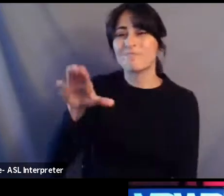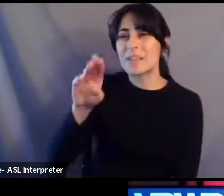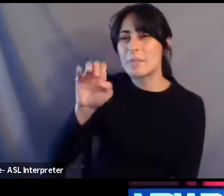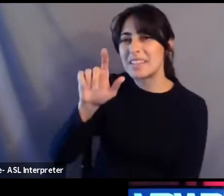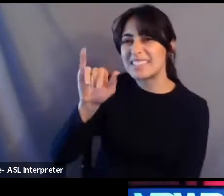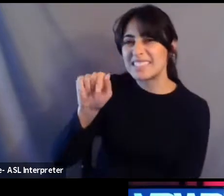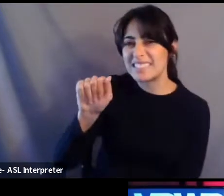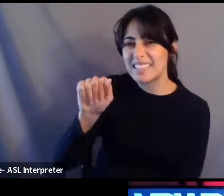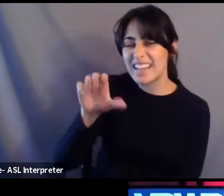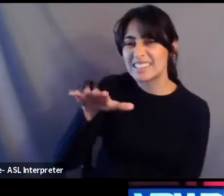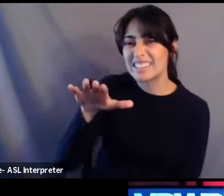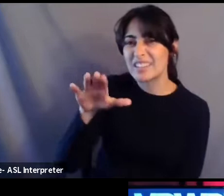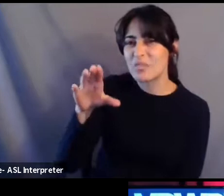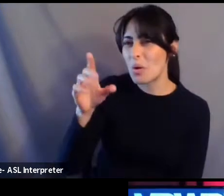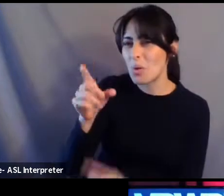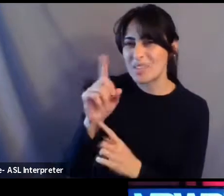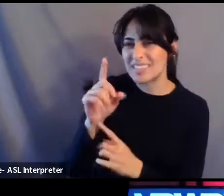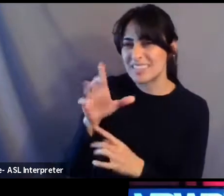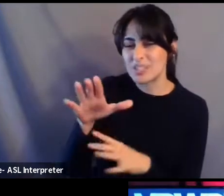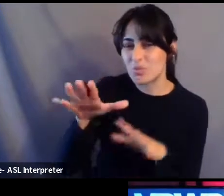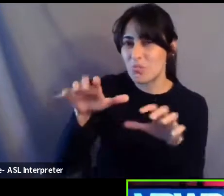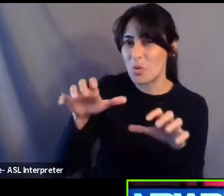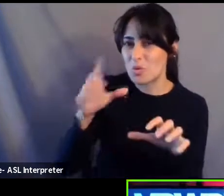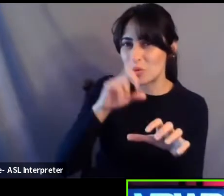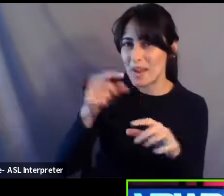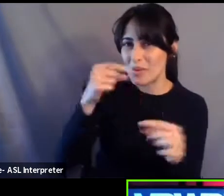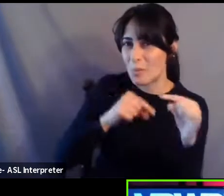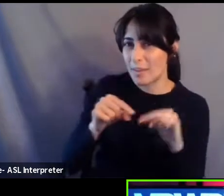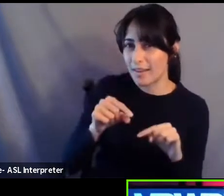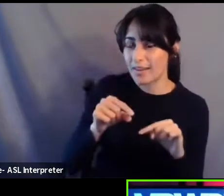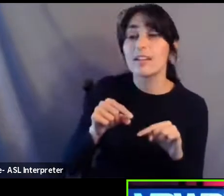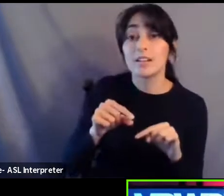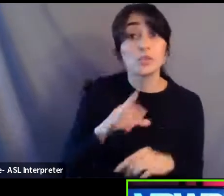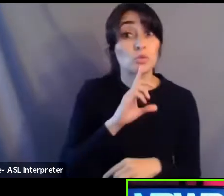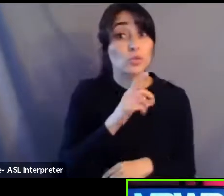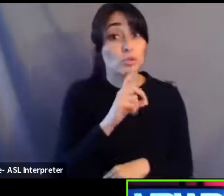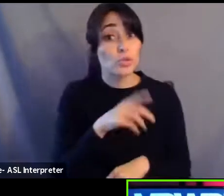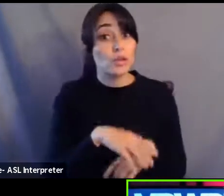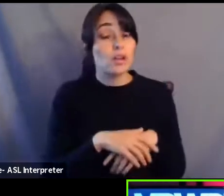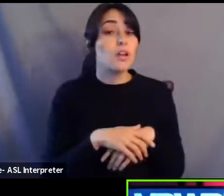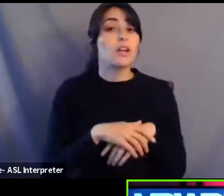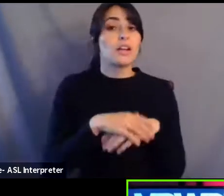two sentences. Could you go back a bit? TWO EAGLES: There needs to be a power shift.